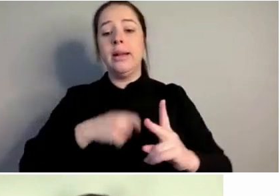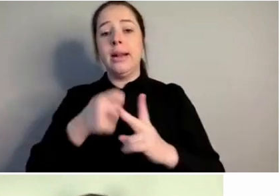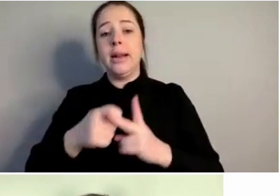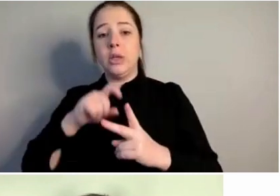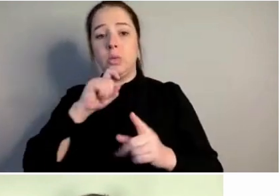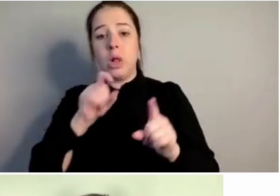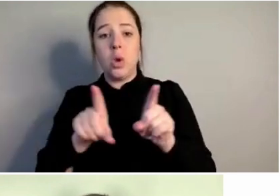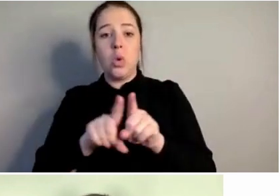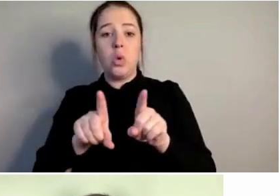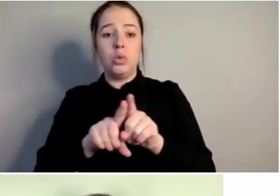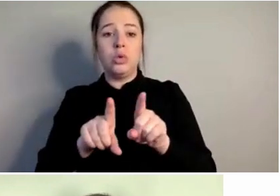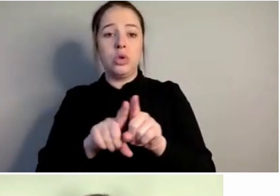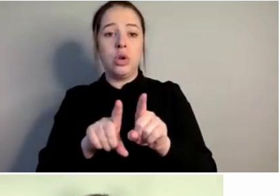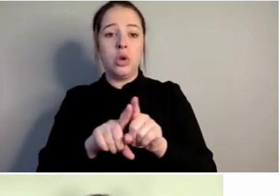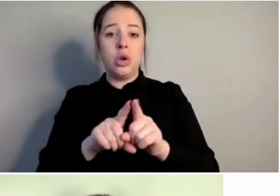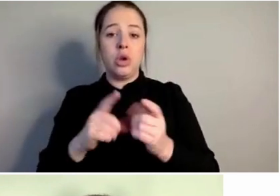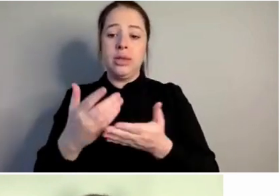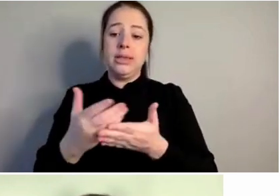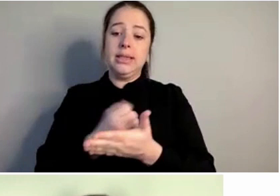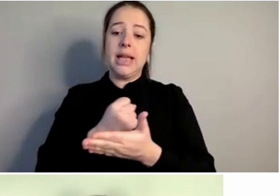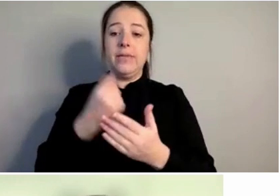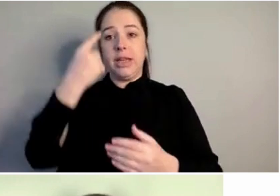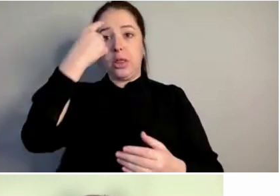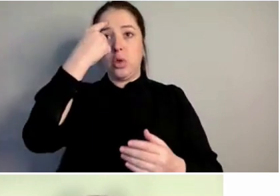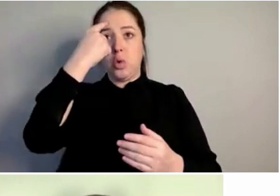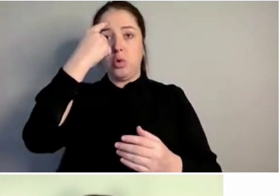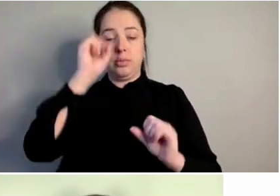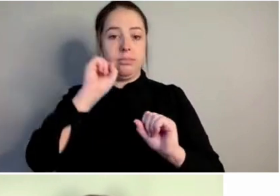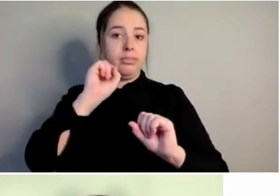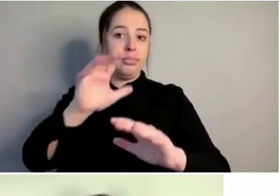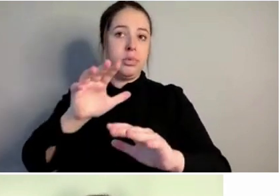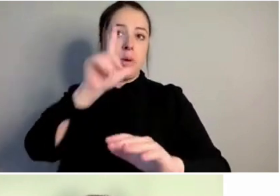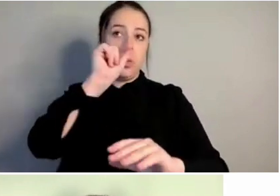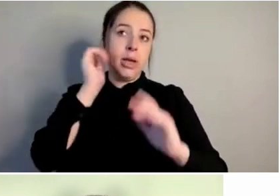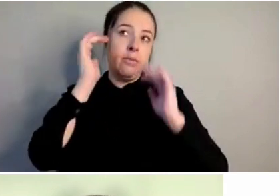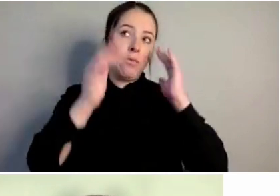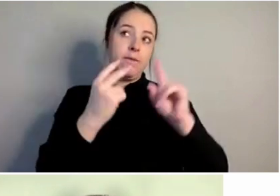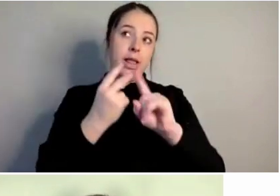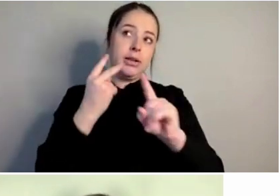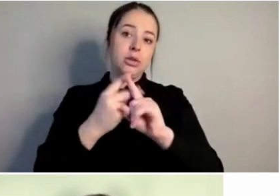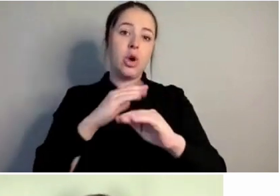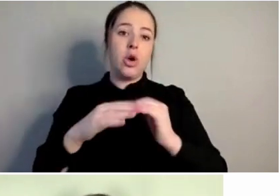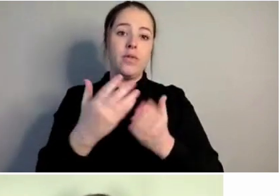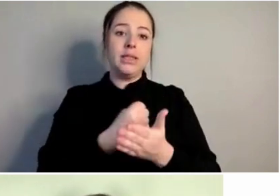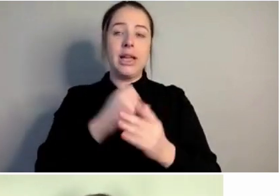as part of our culture, we will have a safety thought where we can reflect on something, whether that's physical safety,